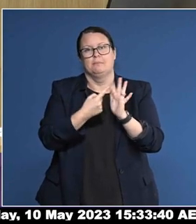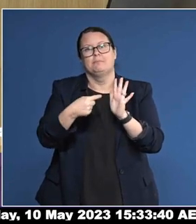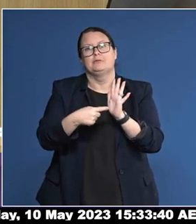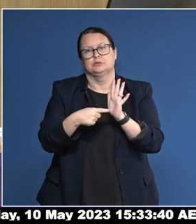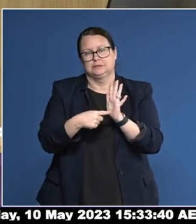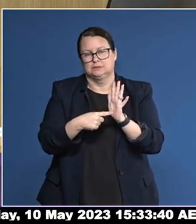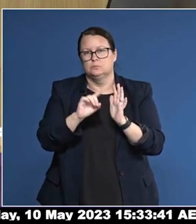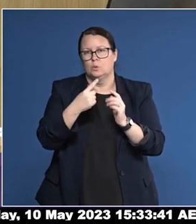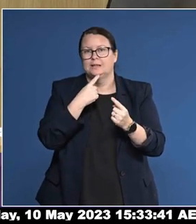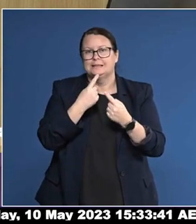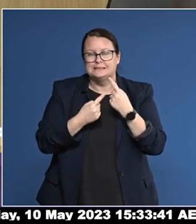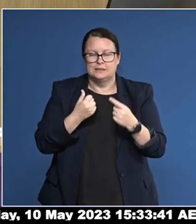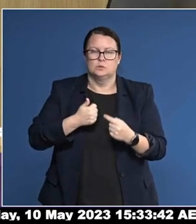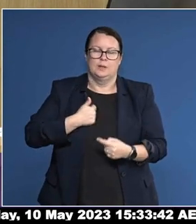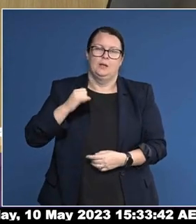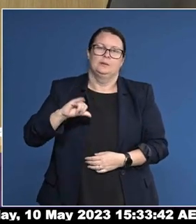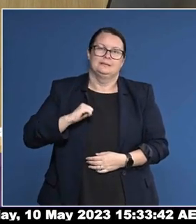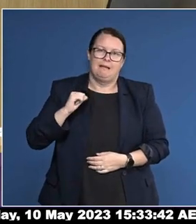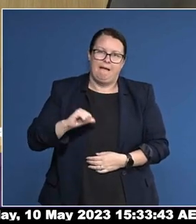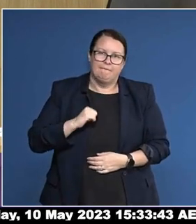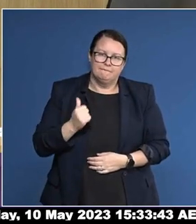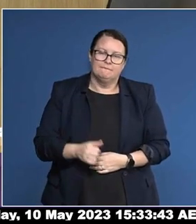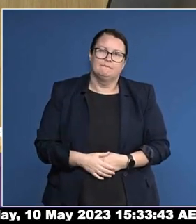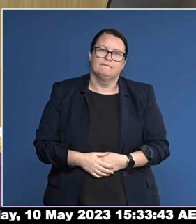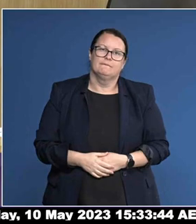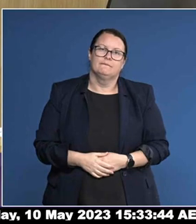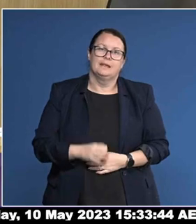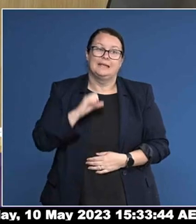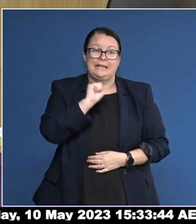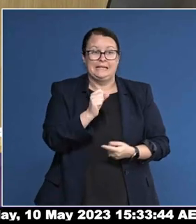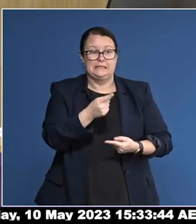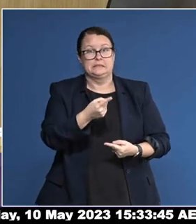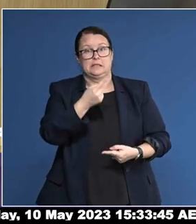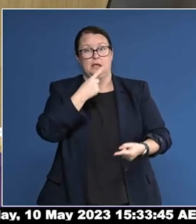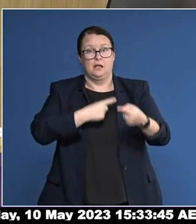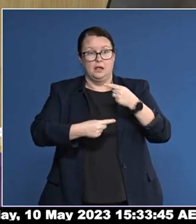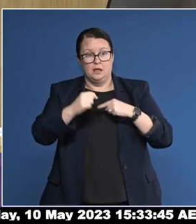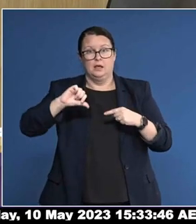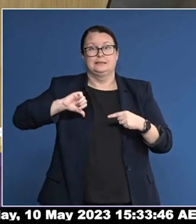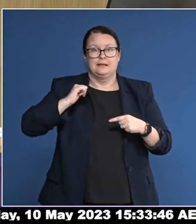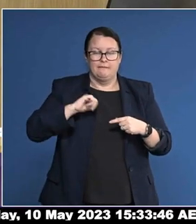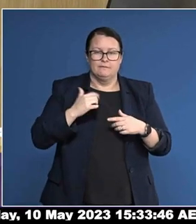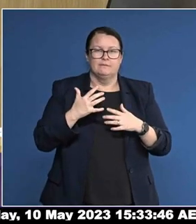staff, that could have meant that they could have sought additional assistance.